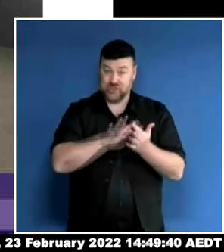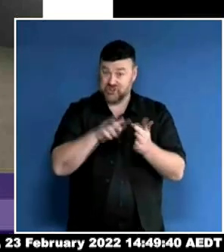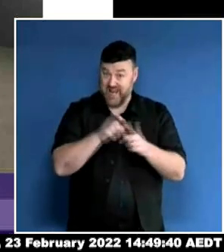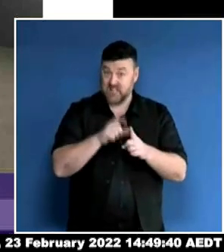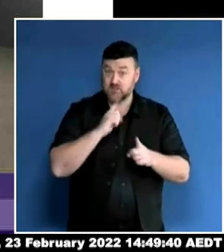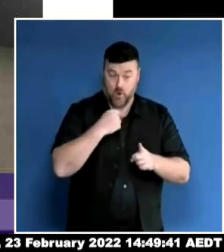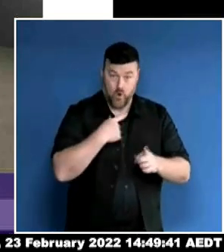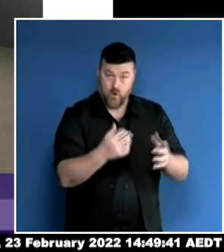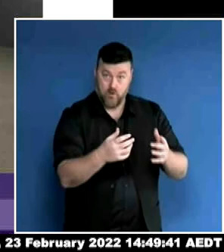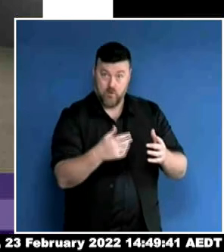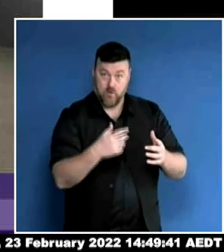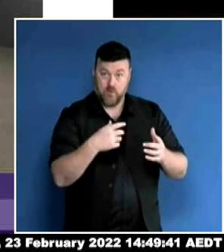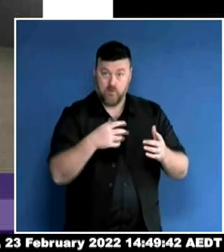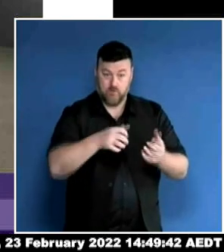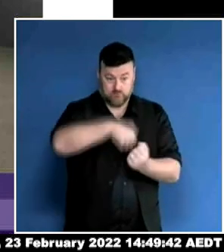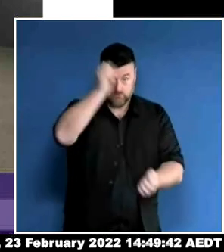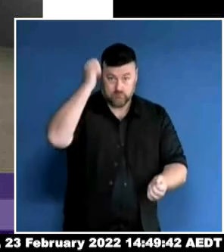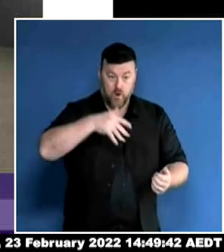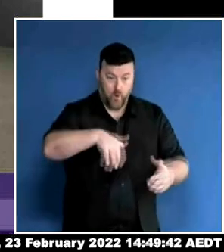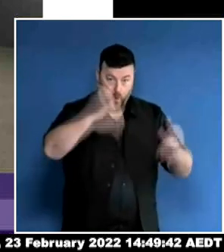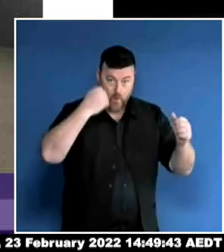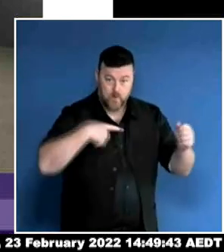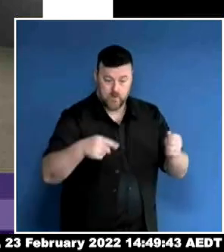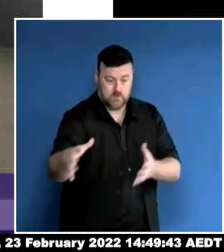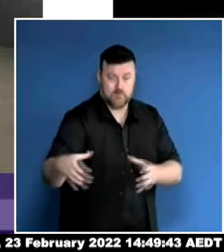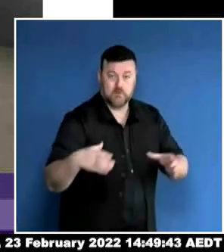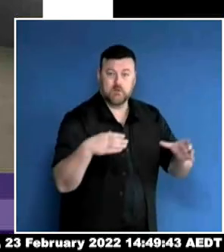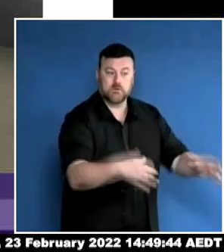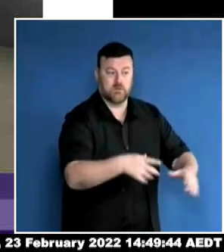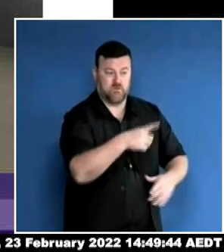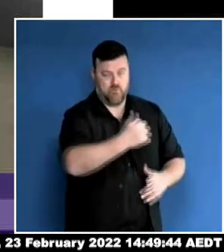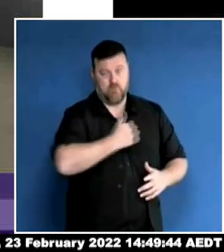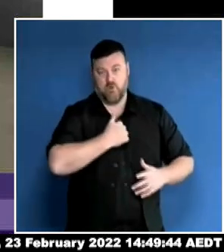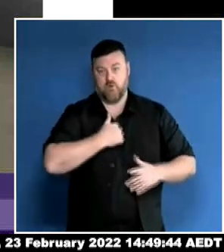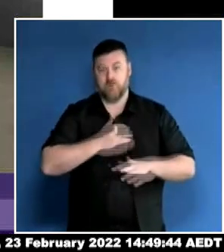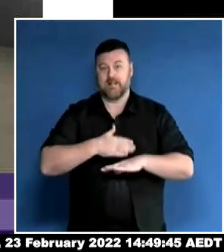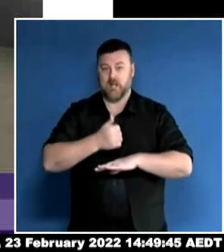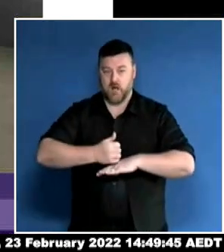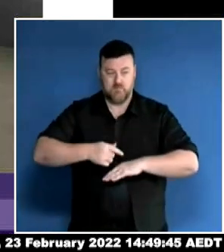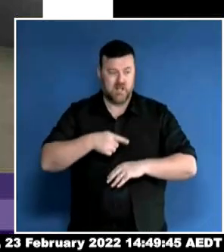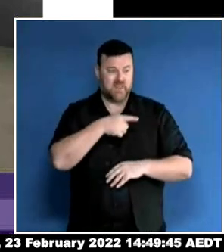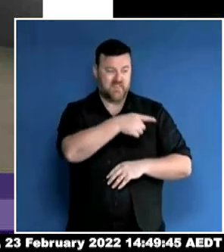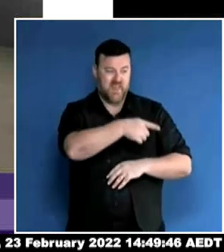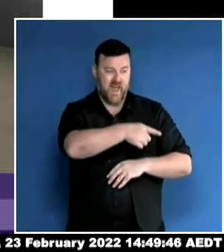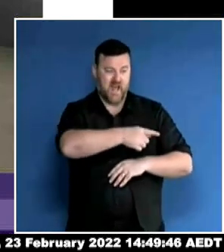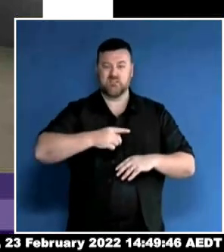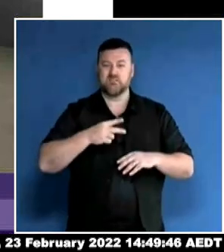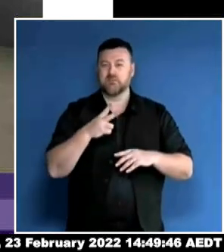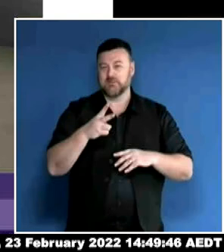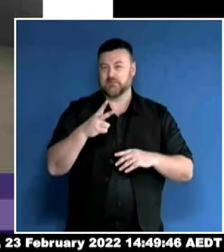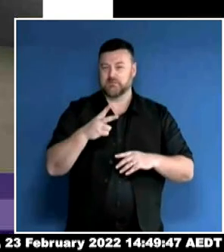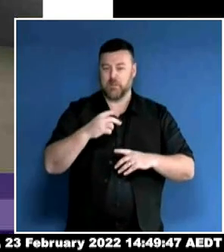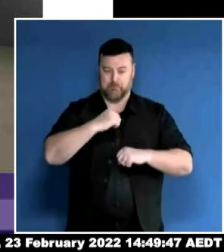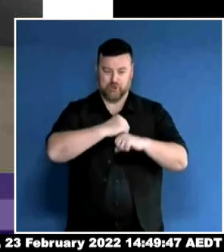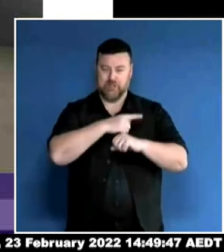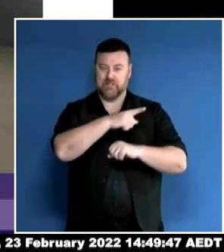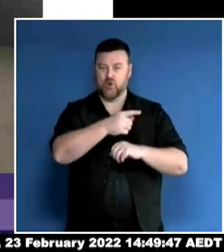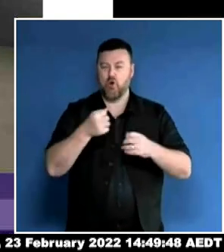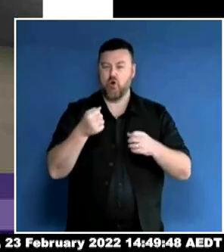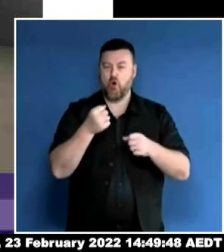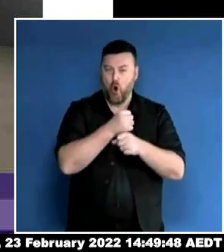So, yes, that domestic coffee machine is on a computer stand and very slippery.